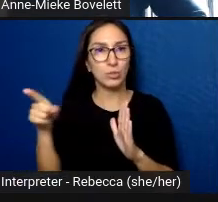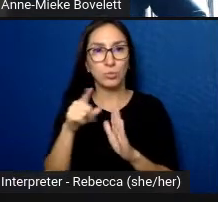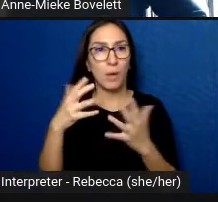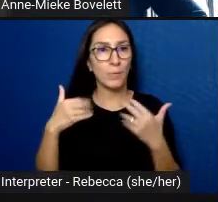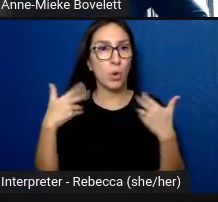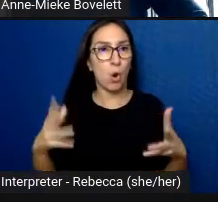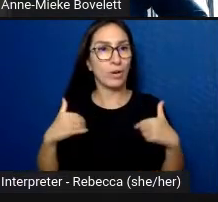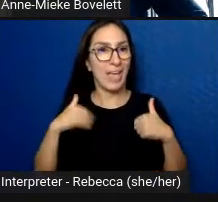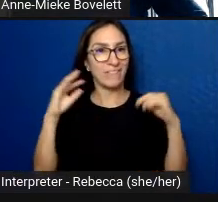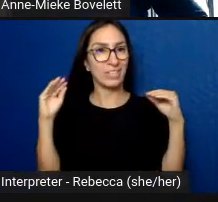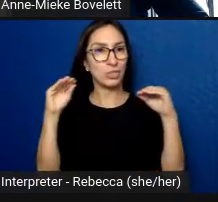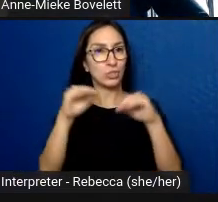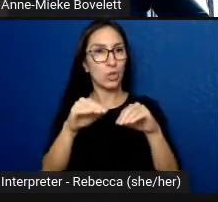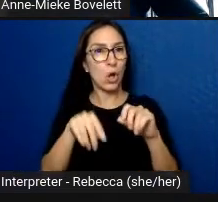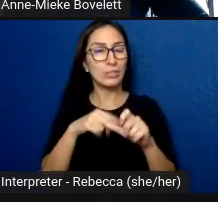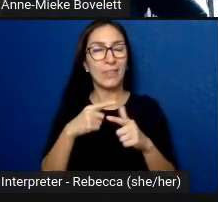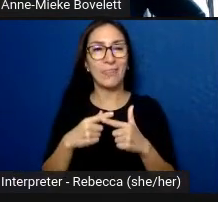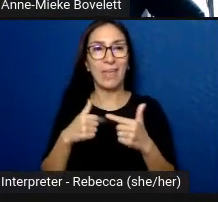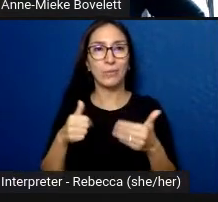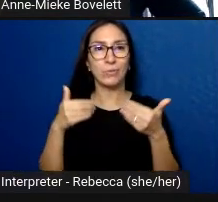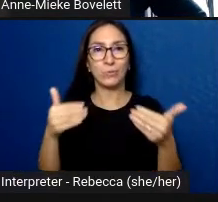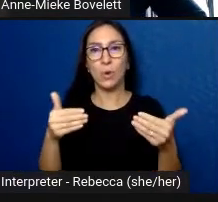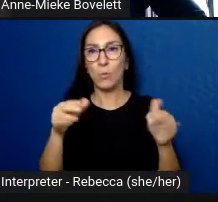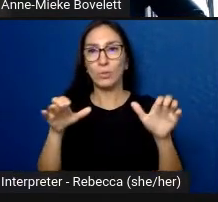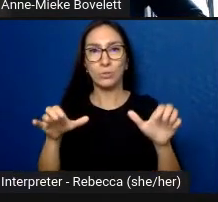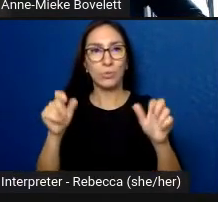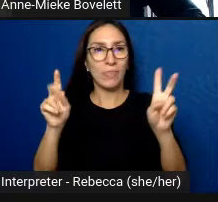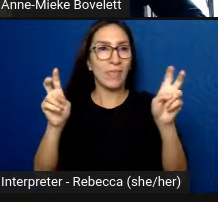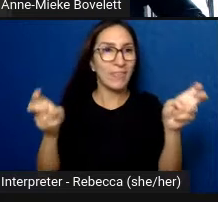and then you go to the same support and say,